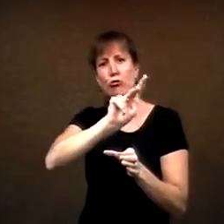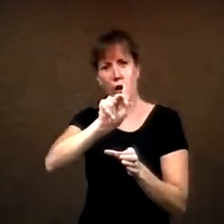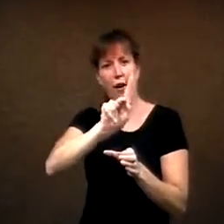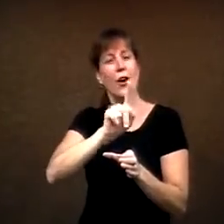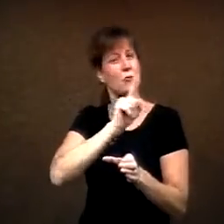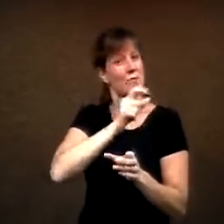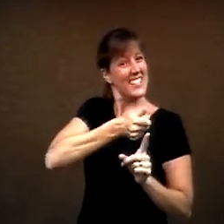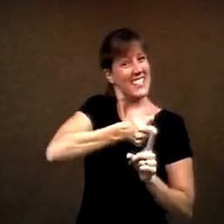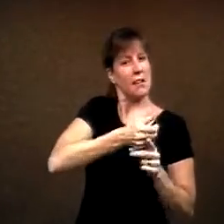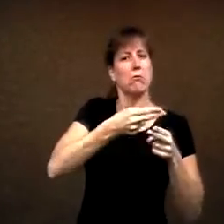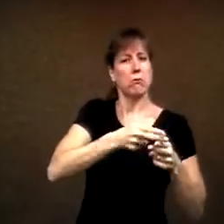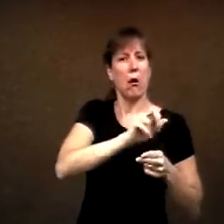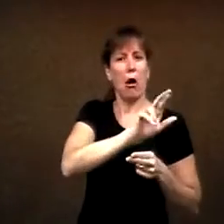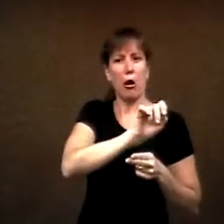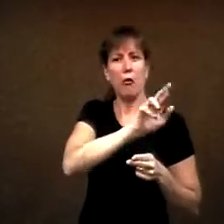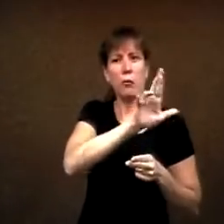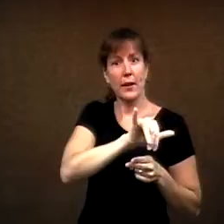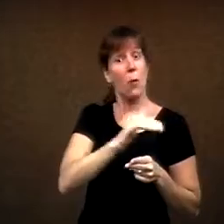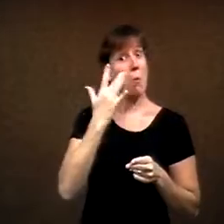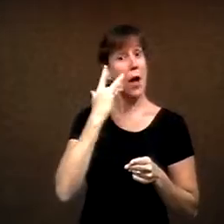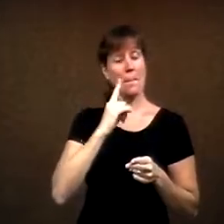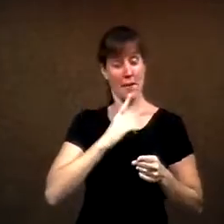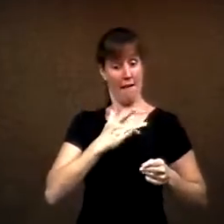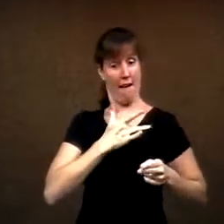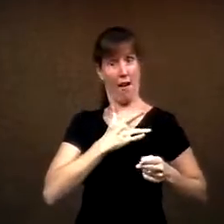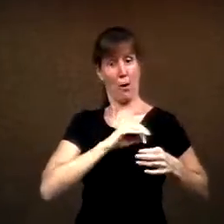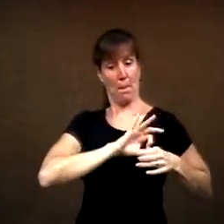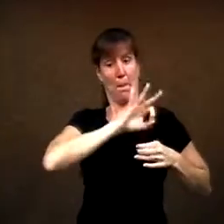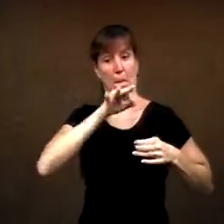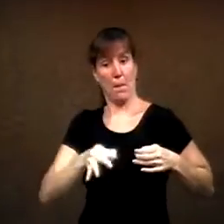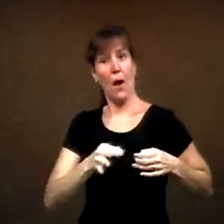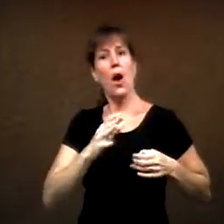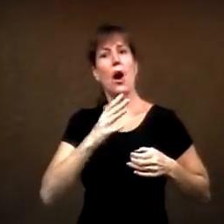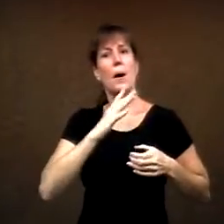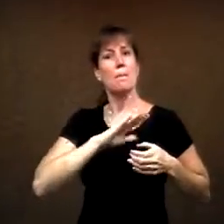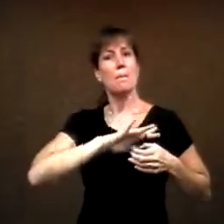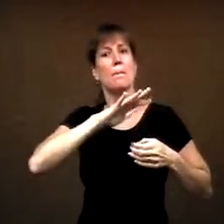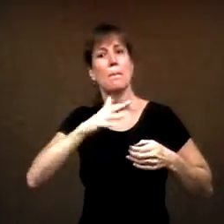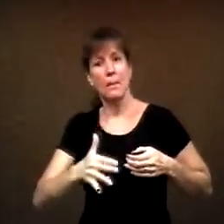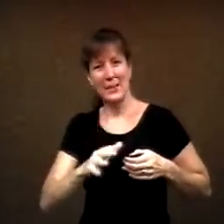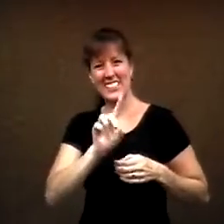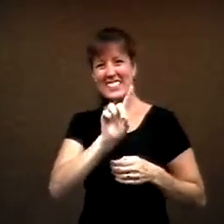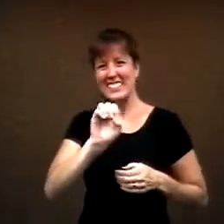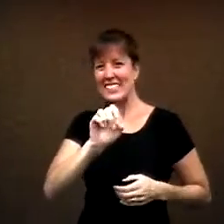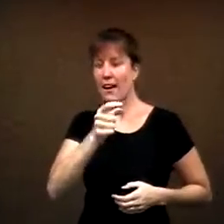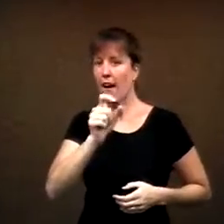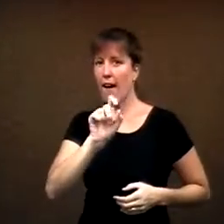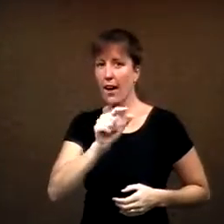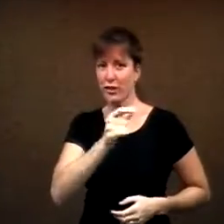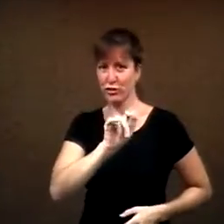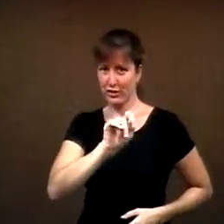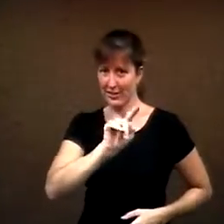but it's unlike most arteries, because it carries de-oxygenated, or 'bad' blood.